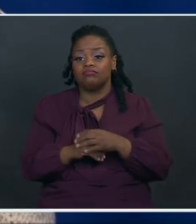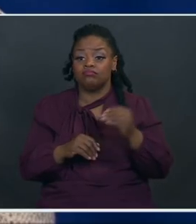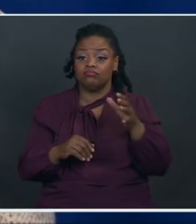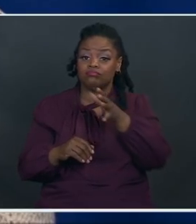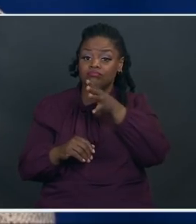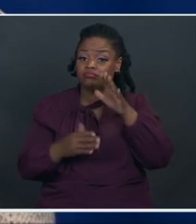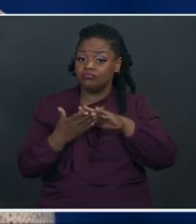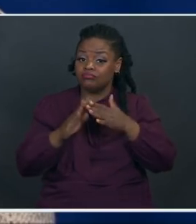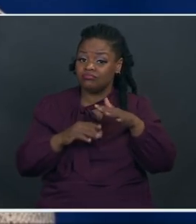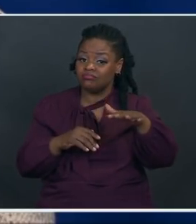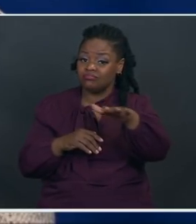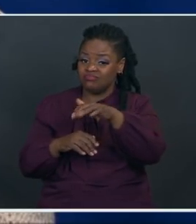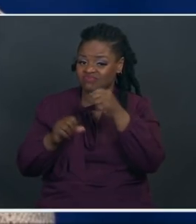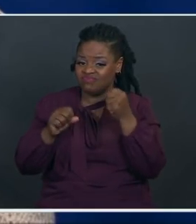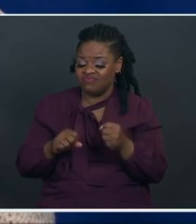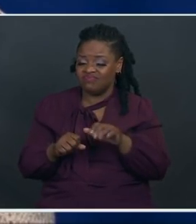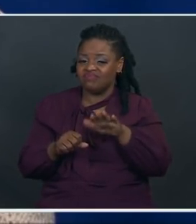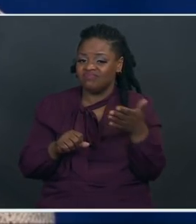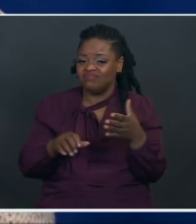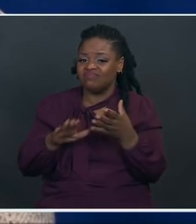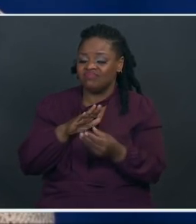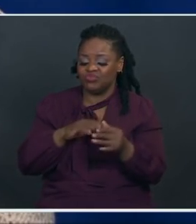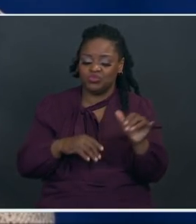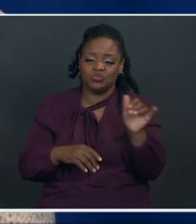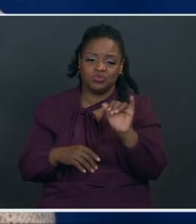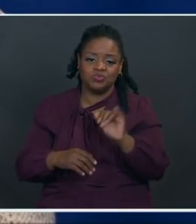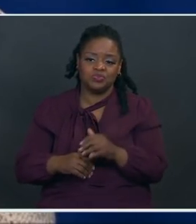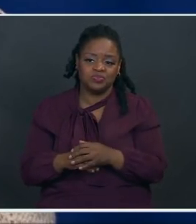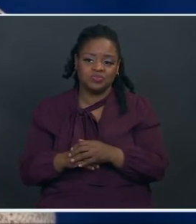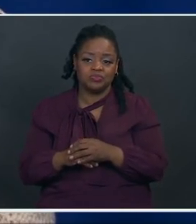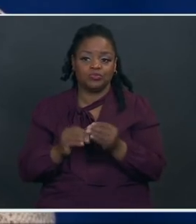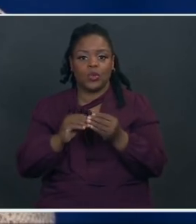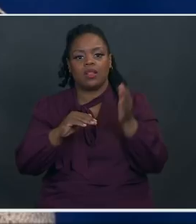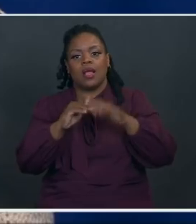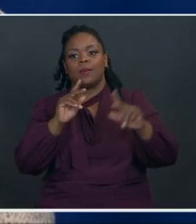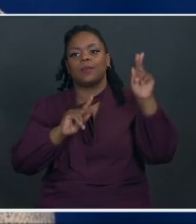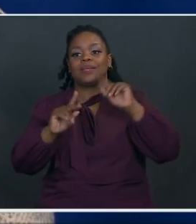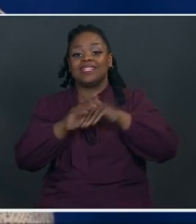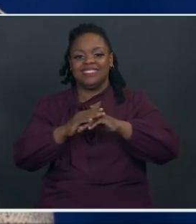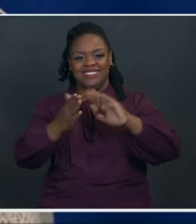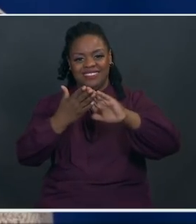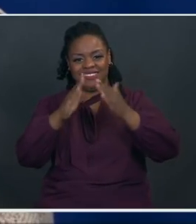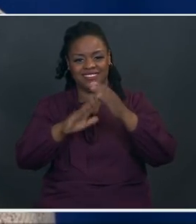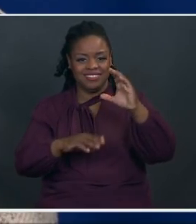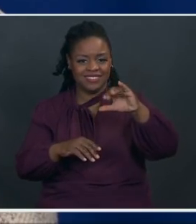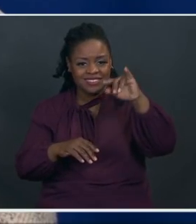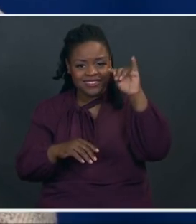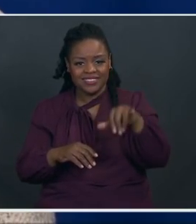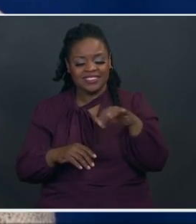and they're dying at higher rates than people in metropolitan areas. So, by race, ethnicity, sexual orientation,